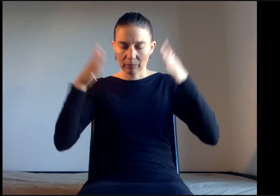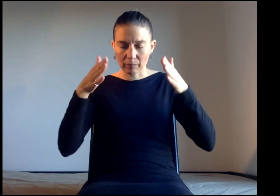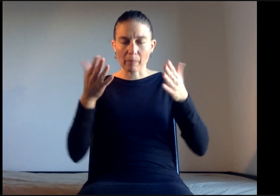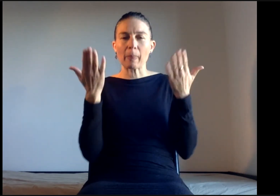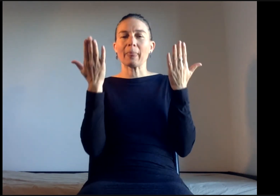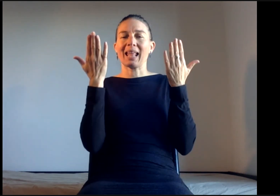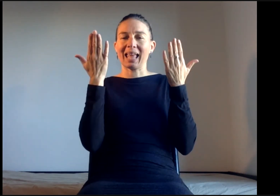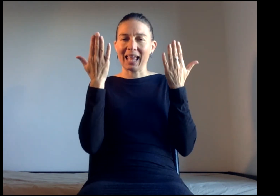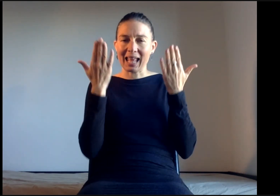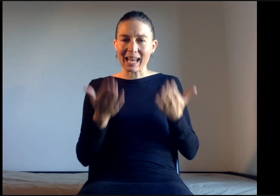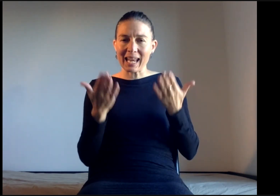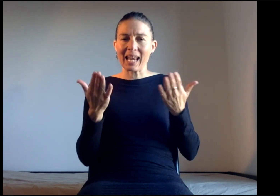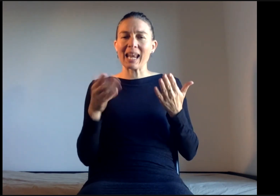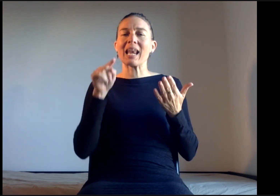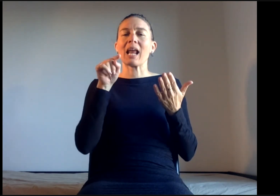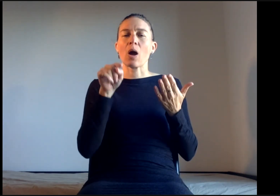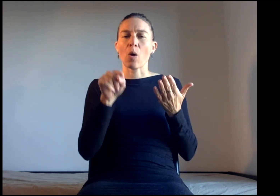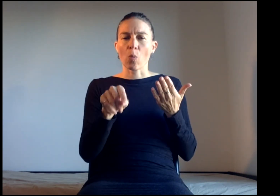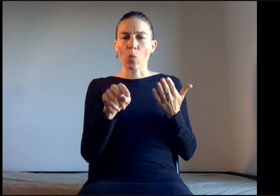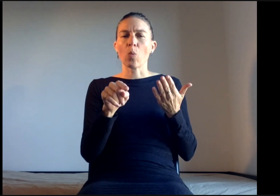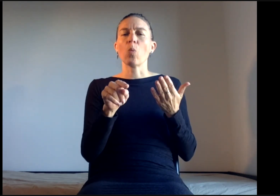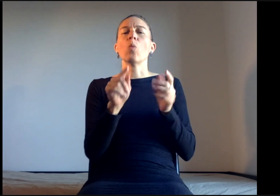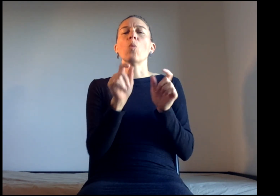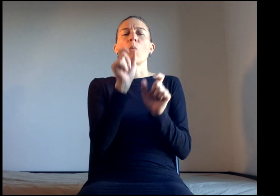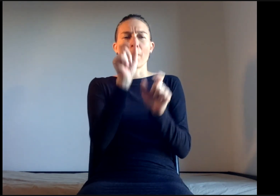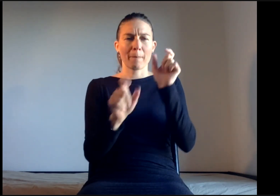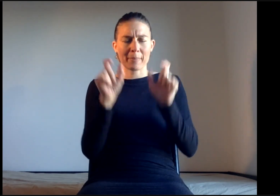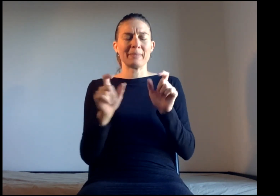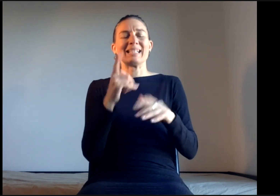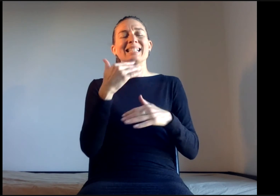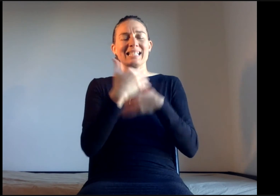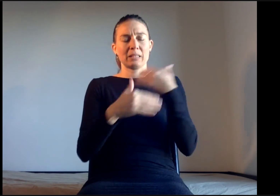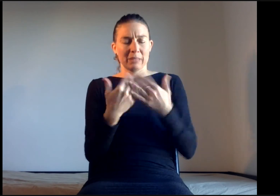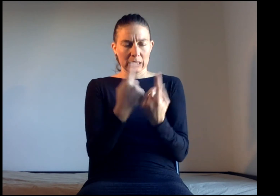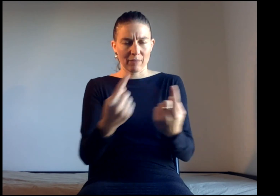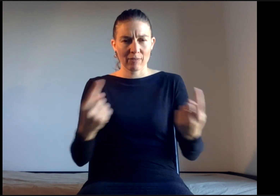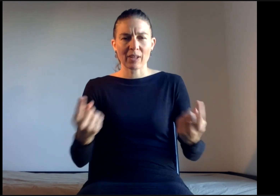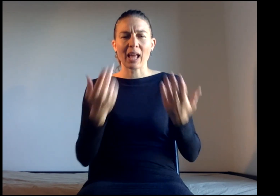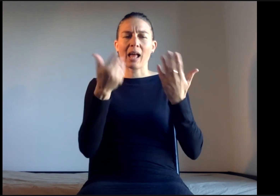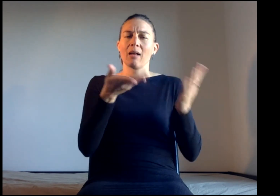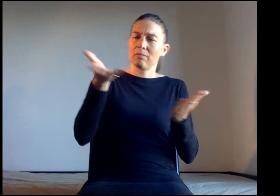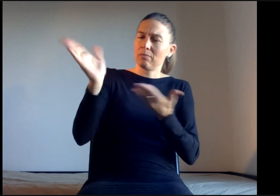I'll pass the floor to Milan Sverepa, the Director of Inclusion Europe.